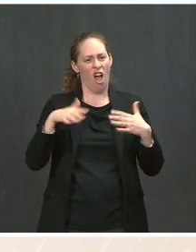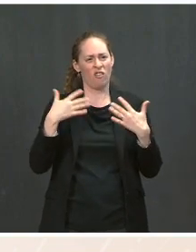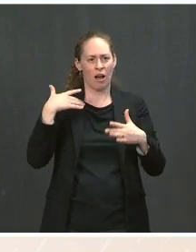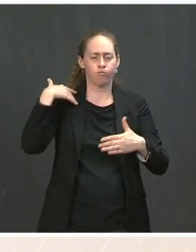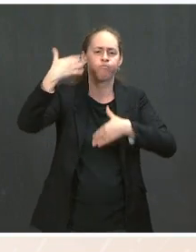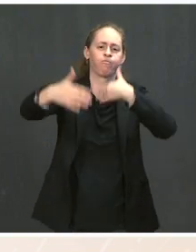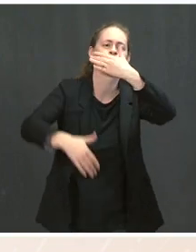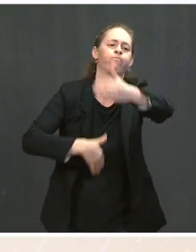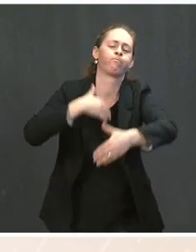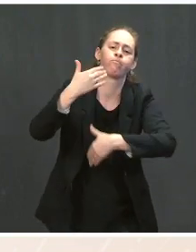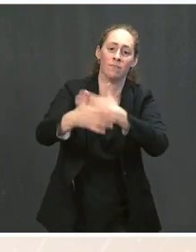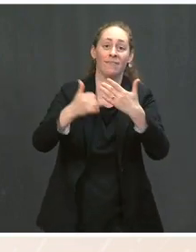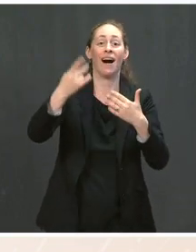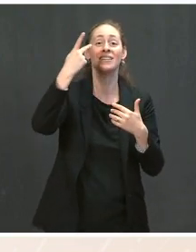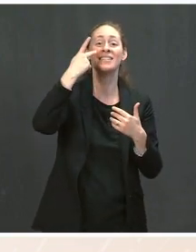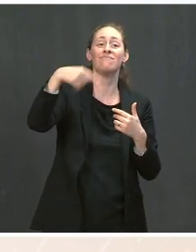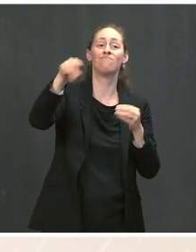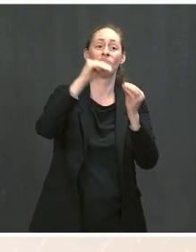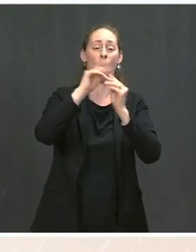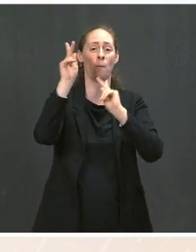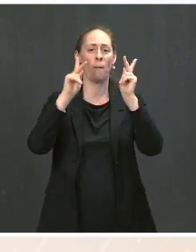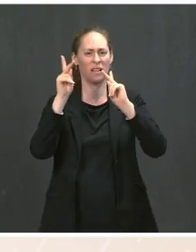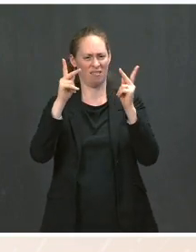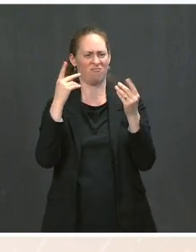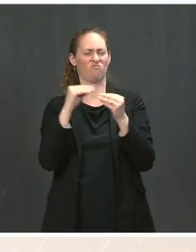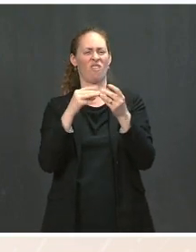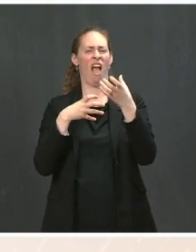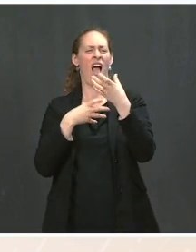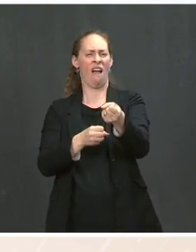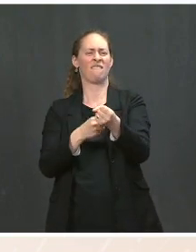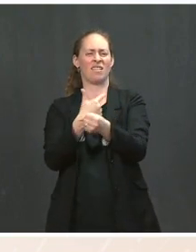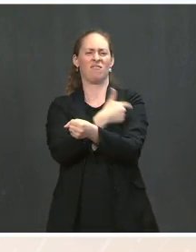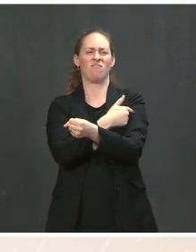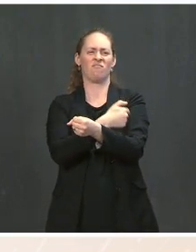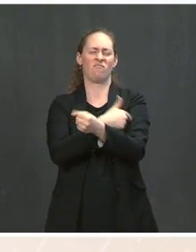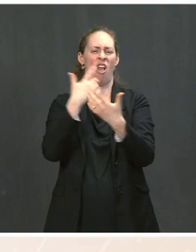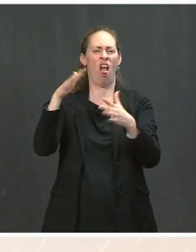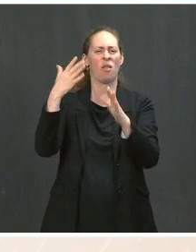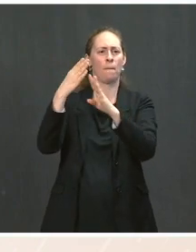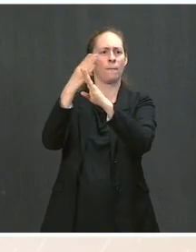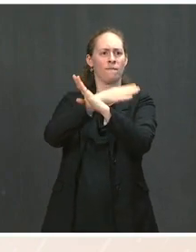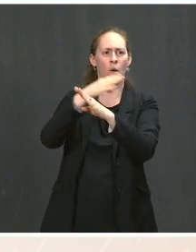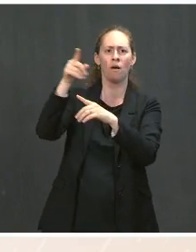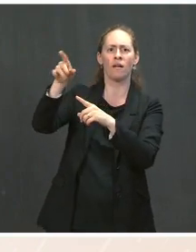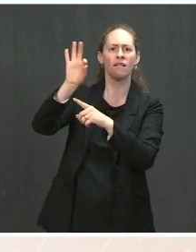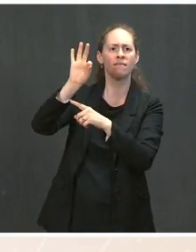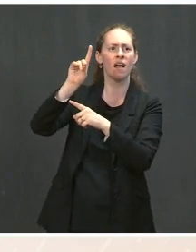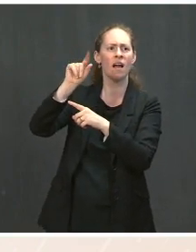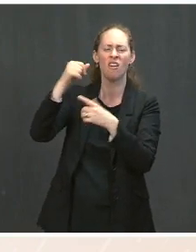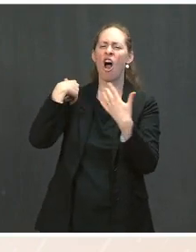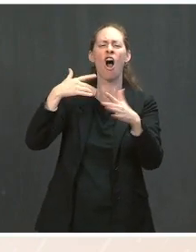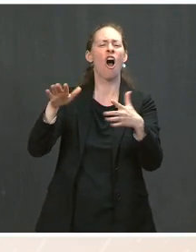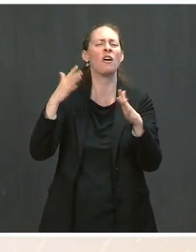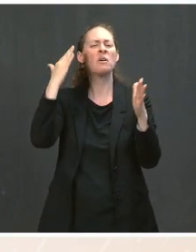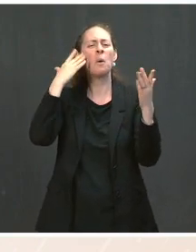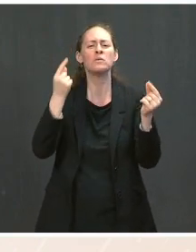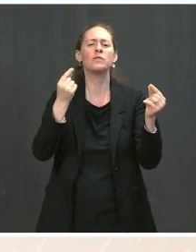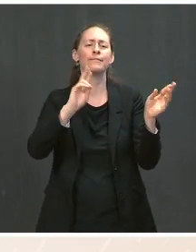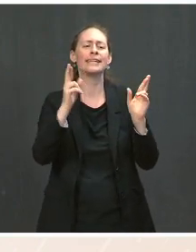long before the announcement by the FDA just a couple days ago, which we will continue to implement. But I think it was touted, in part,